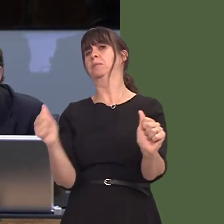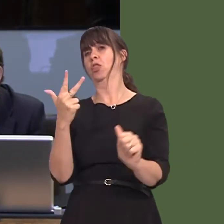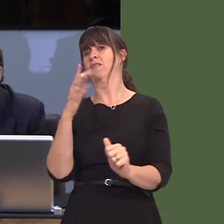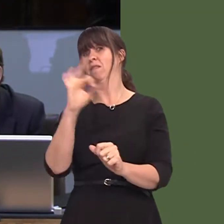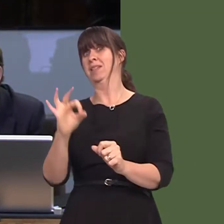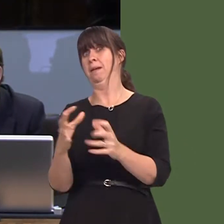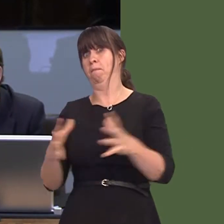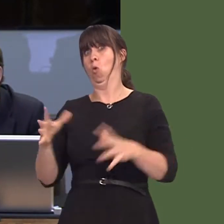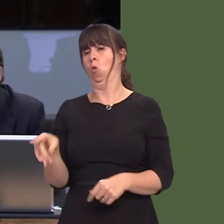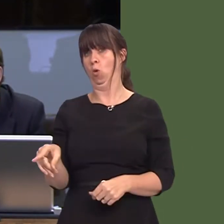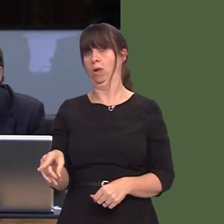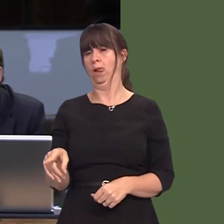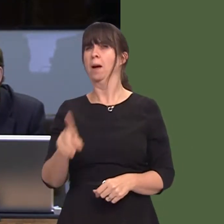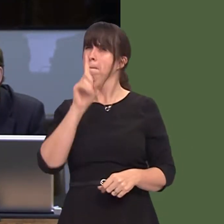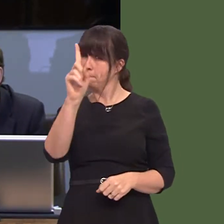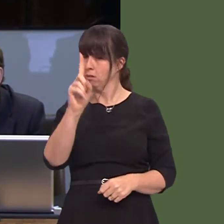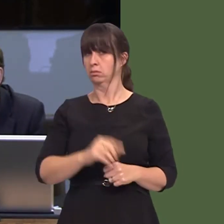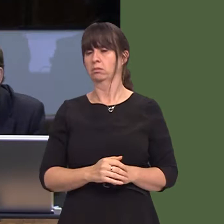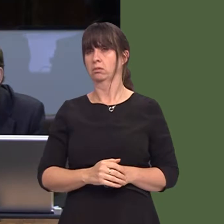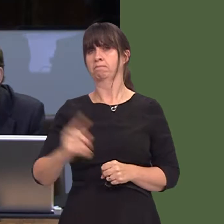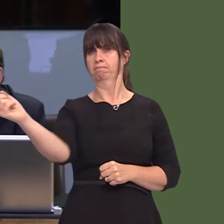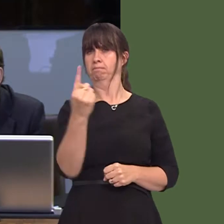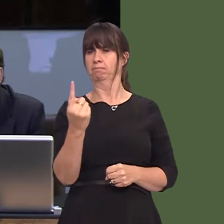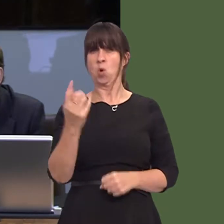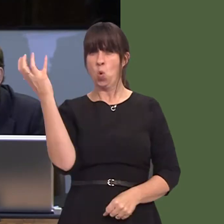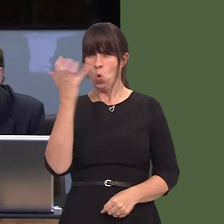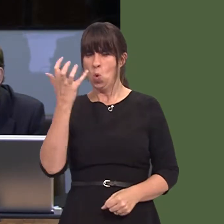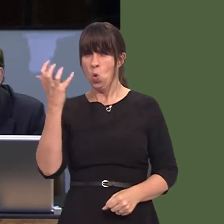The legislation, though, and the sanctions do not meetóor are not fit for purposeóthe